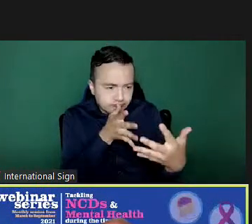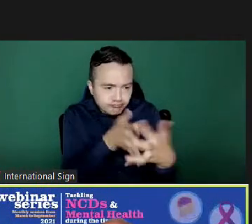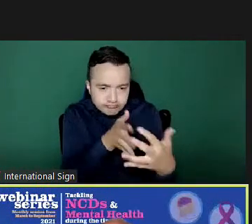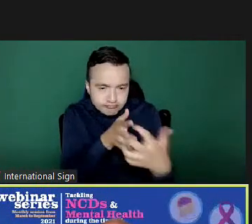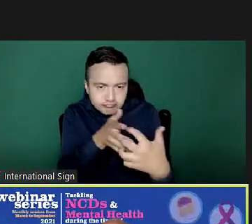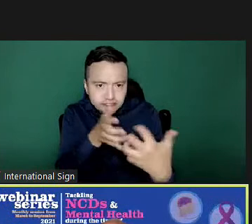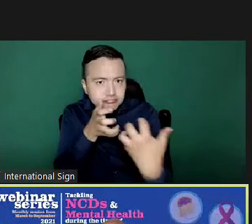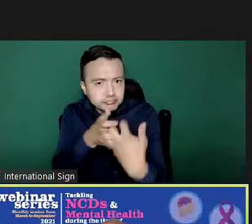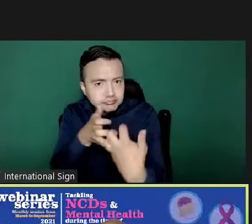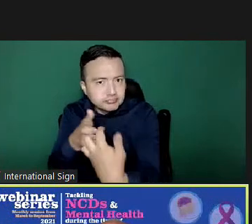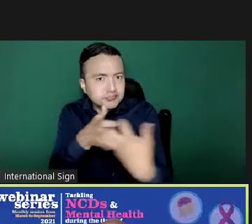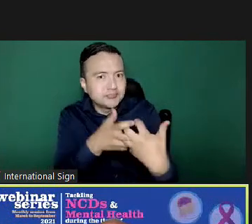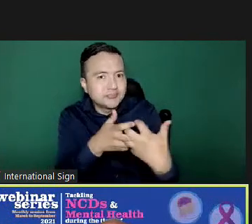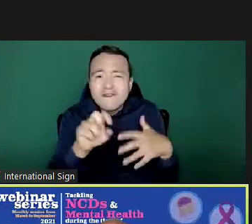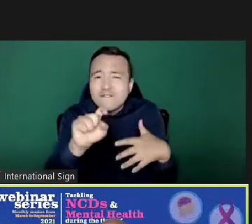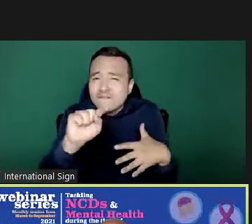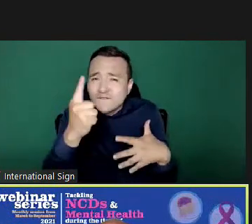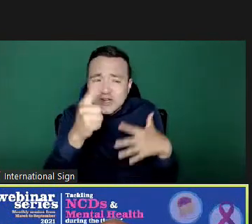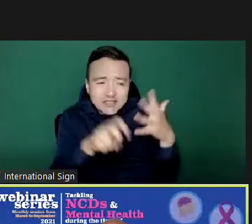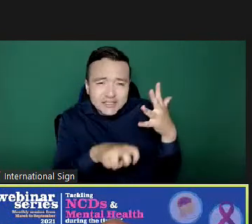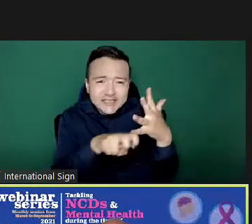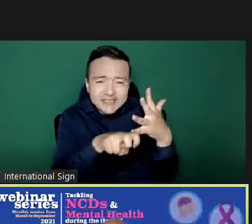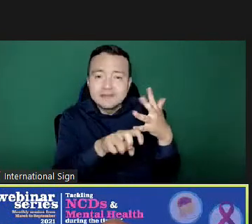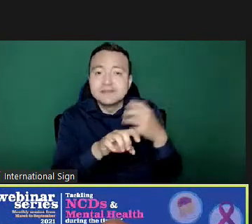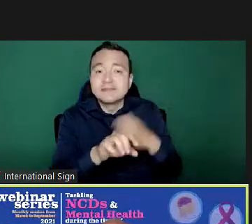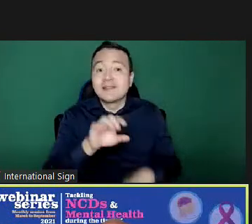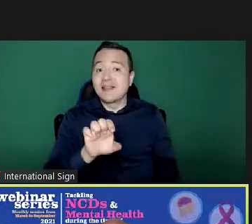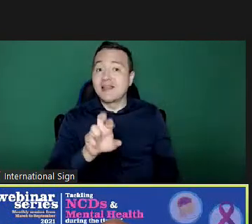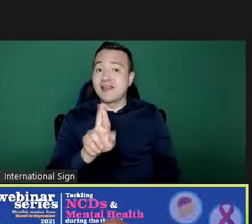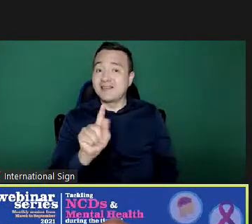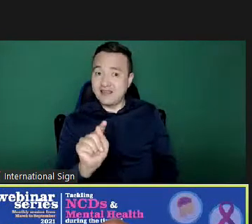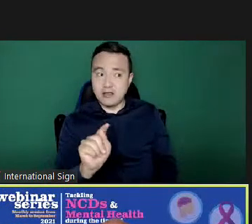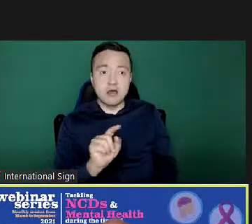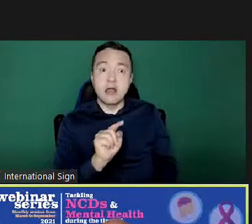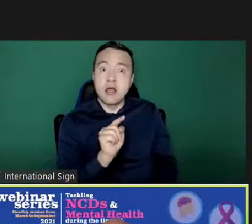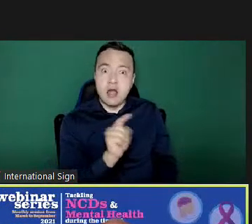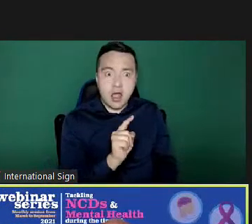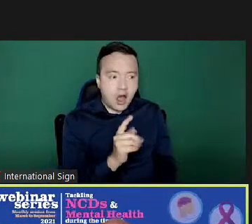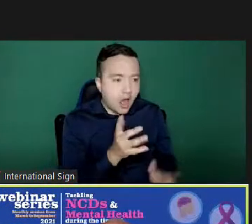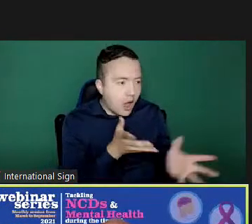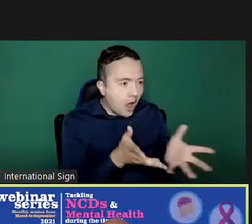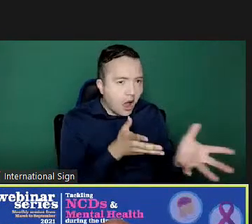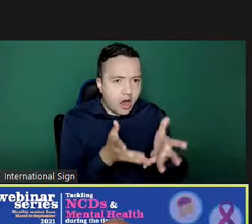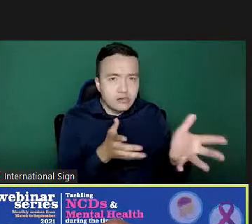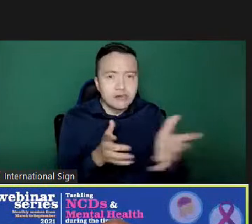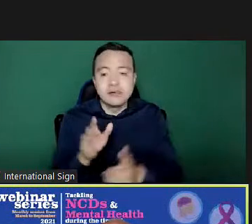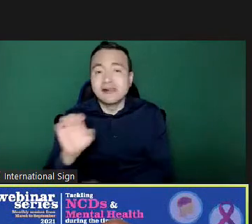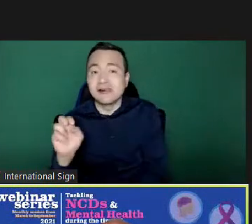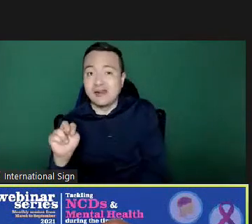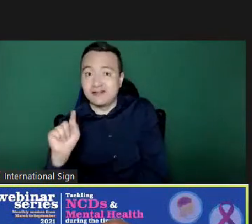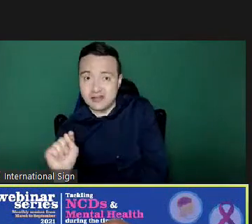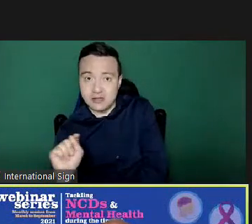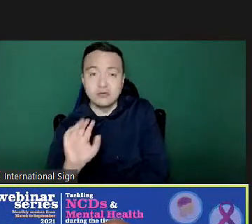Also, there must be a strong integration of NCD services and primary health care and greater uptake of guidelines and protocols